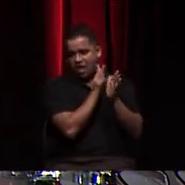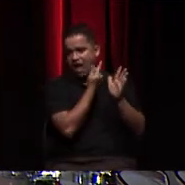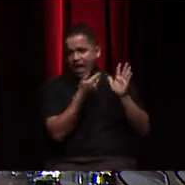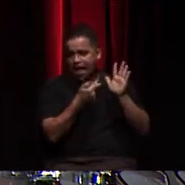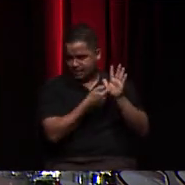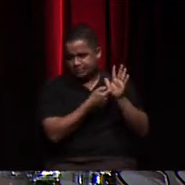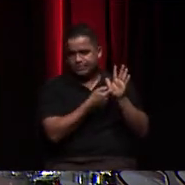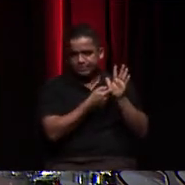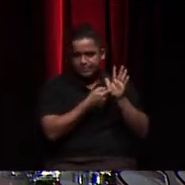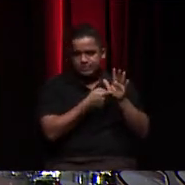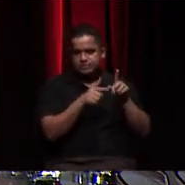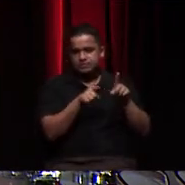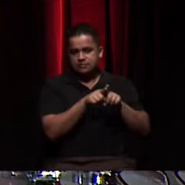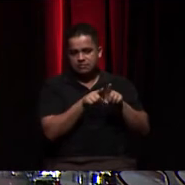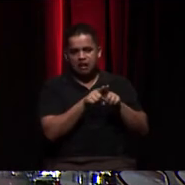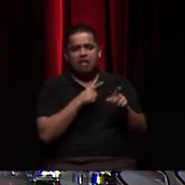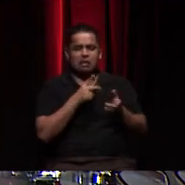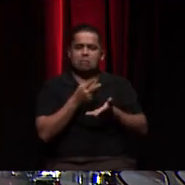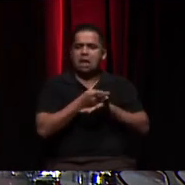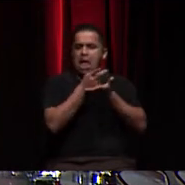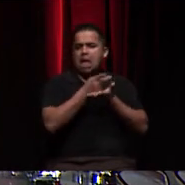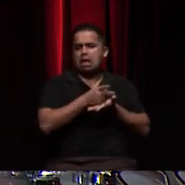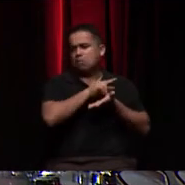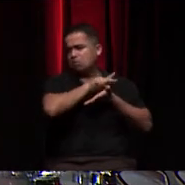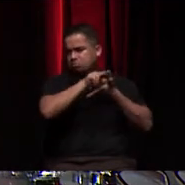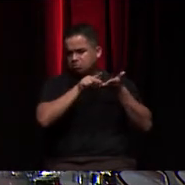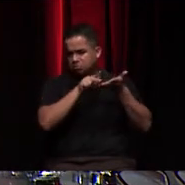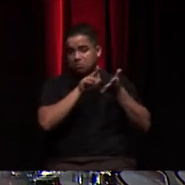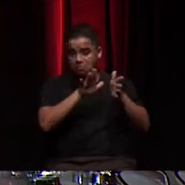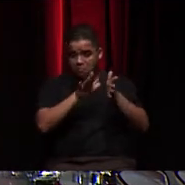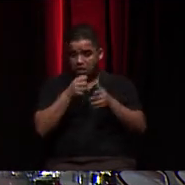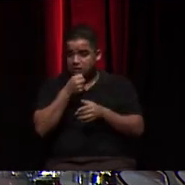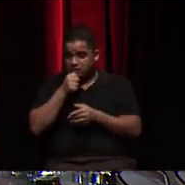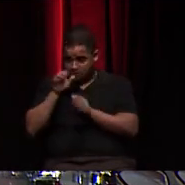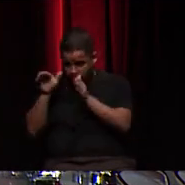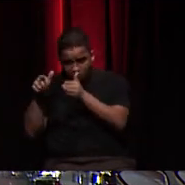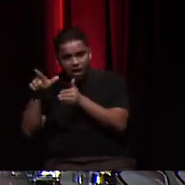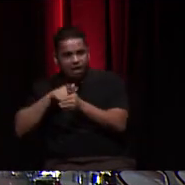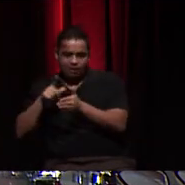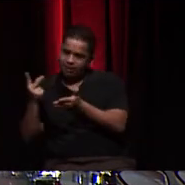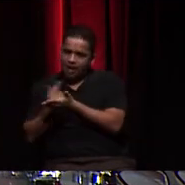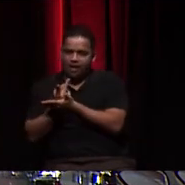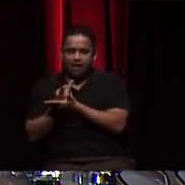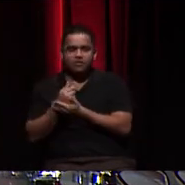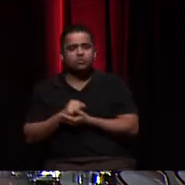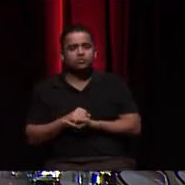It received awards but as journalism didn’t work. Where is the breaking news?